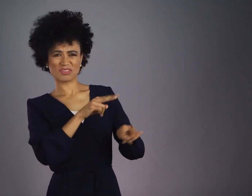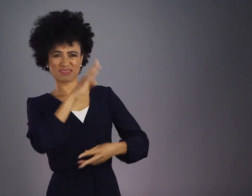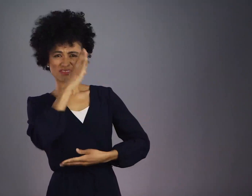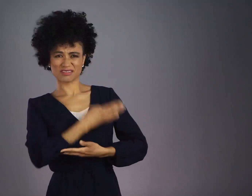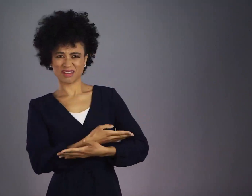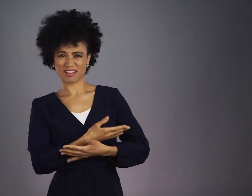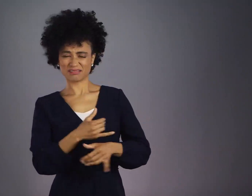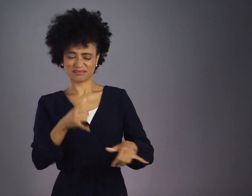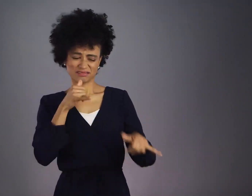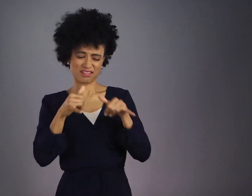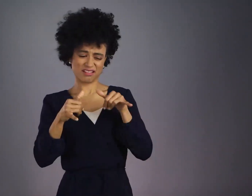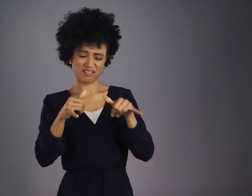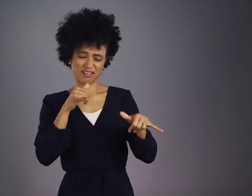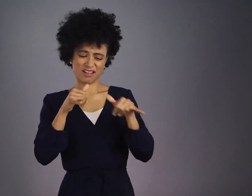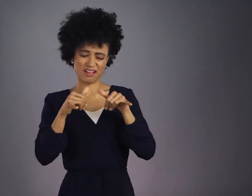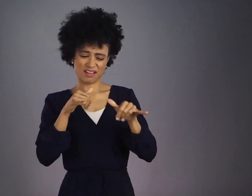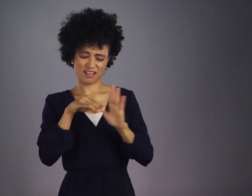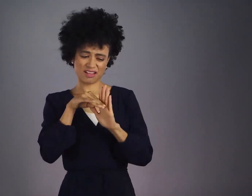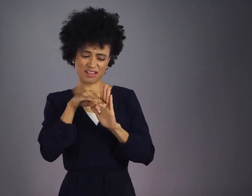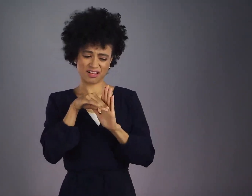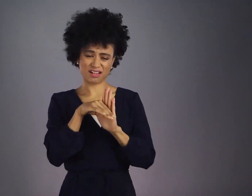the mother and father who see their son wasting away.